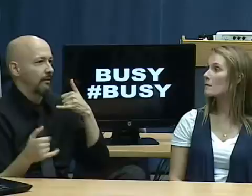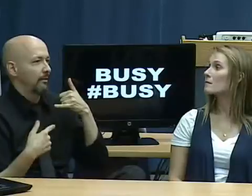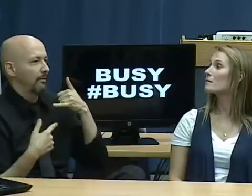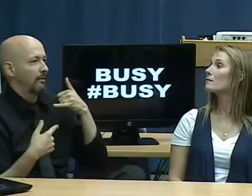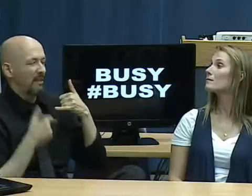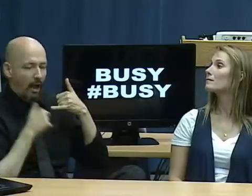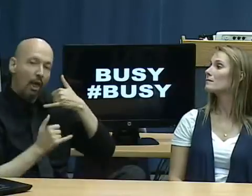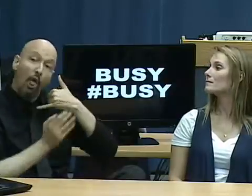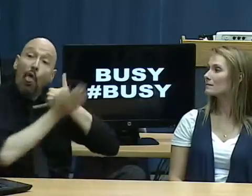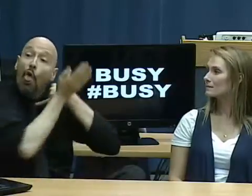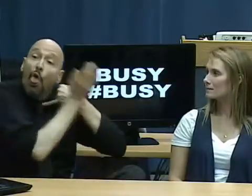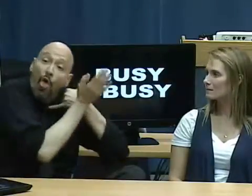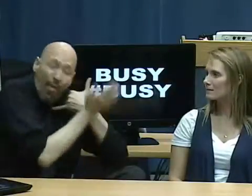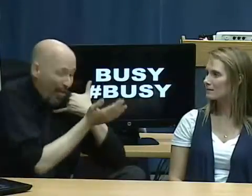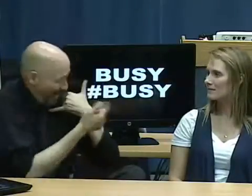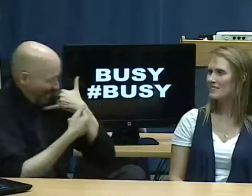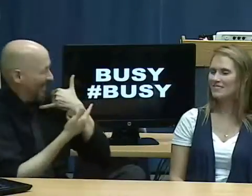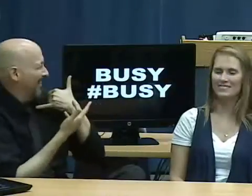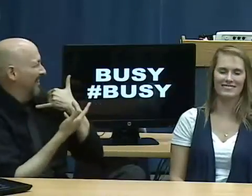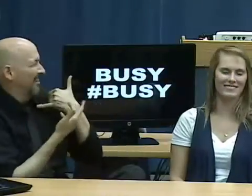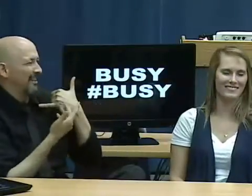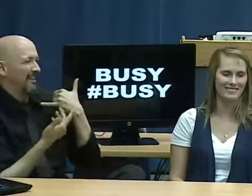"Ah, it's busy." You wouldn't try to sign "busy" with one hand full.